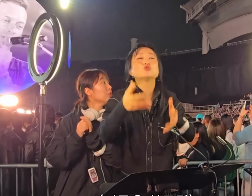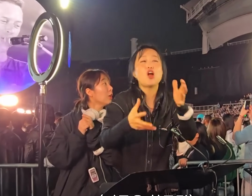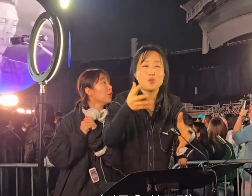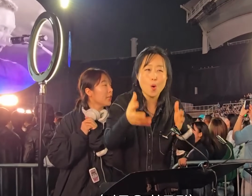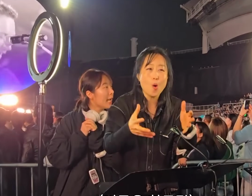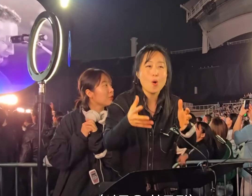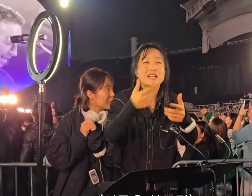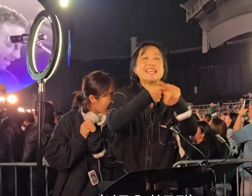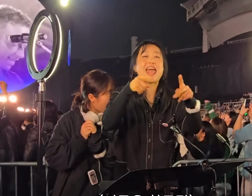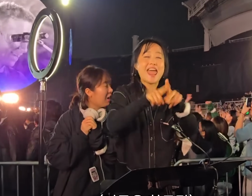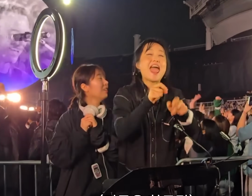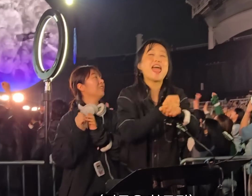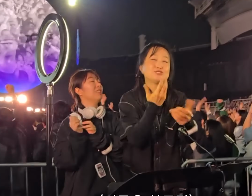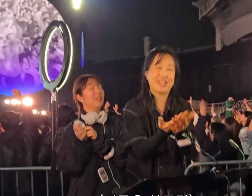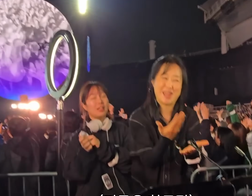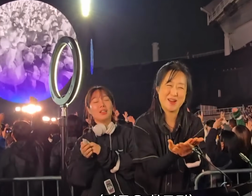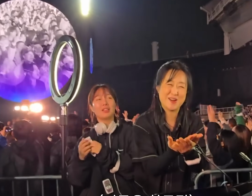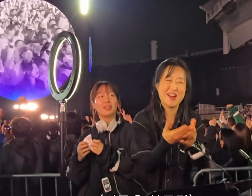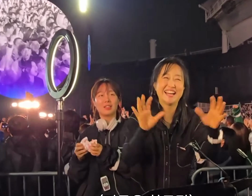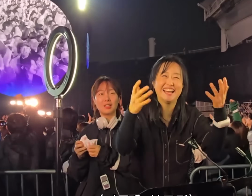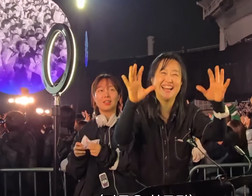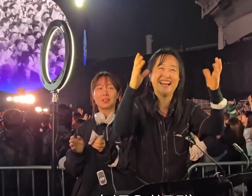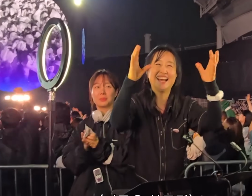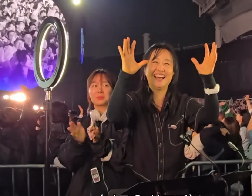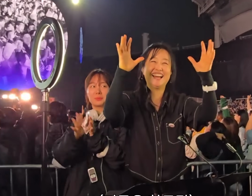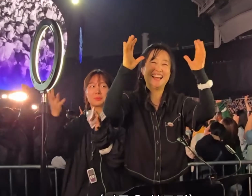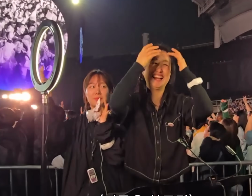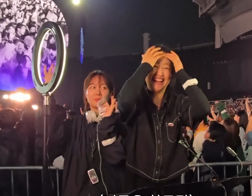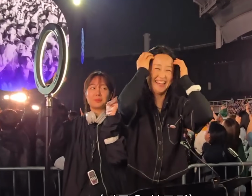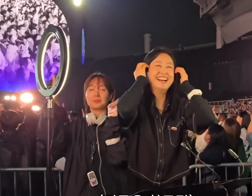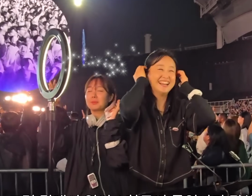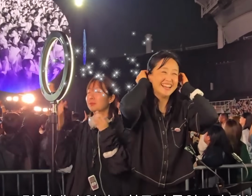Now in Korean.